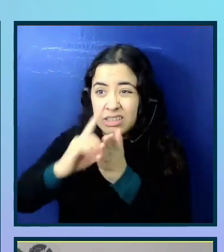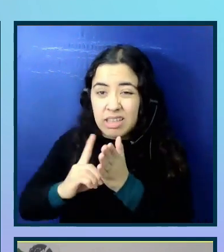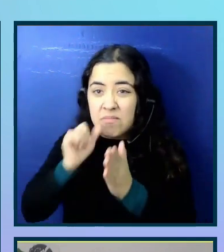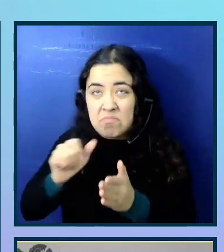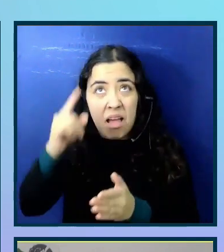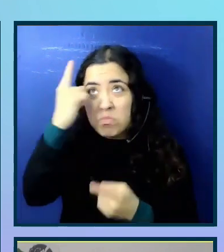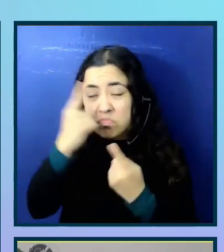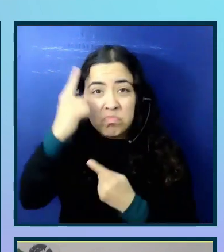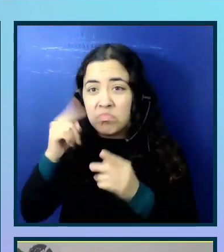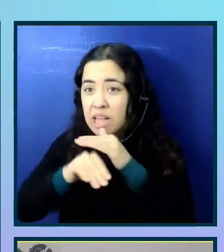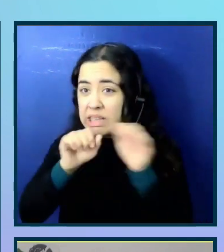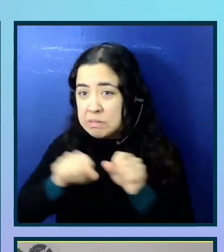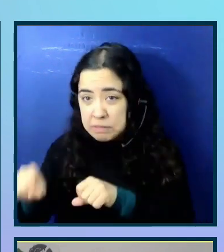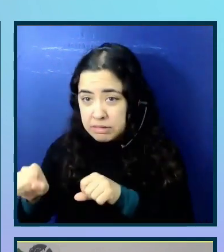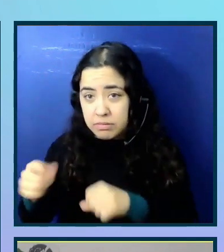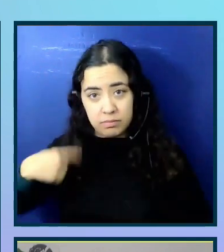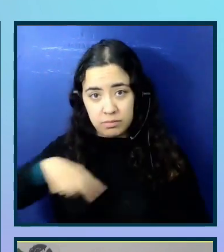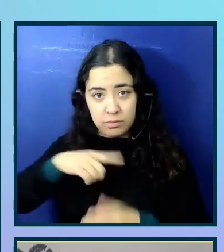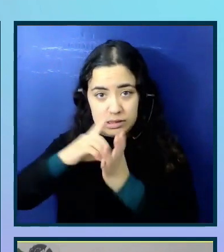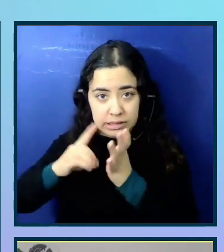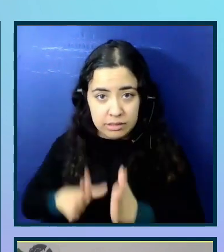And as designers, a lot of us think that